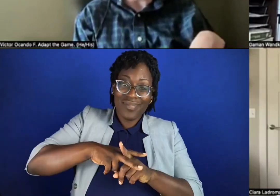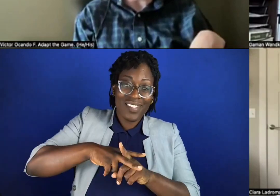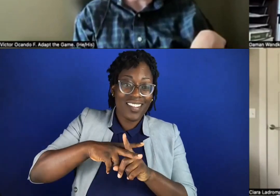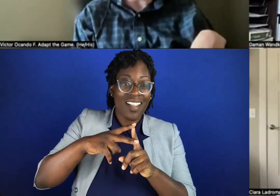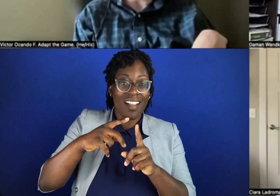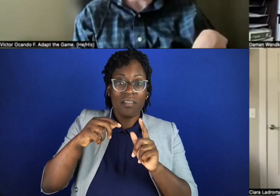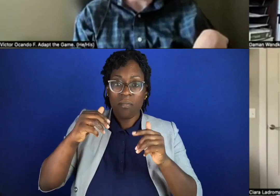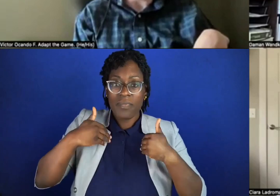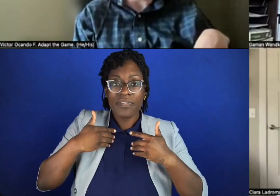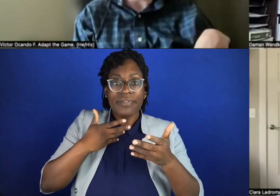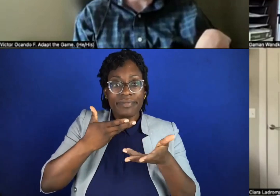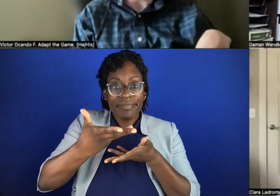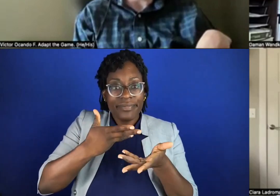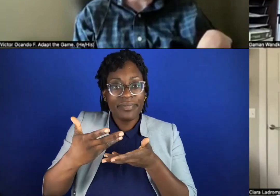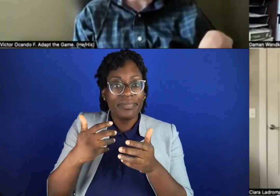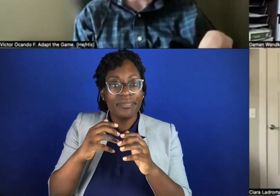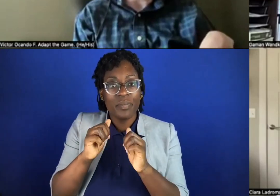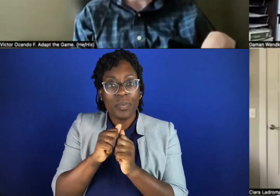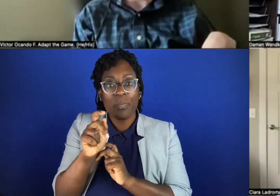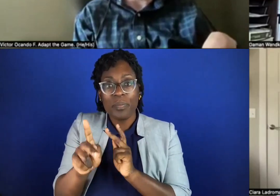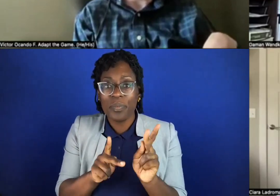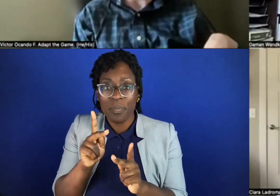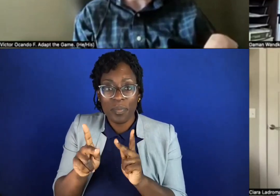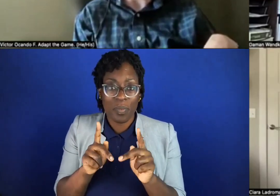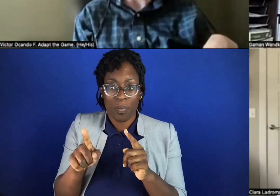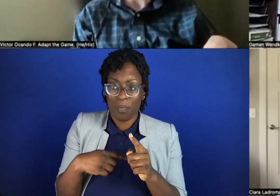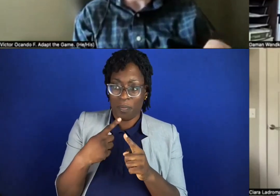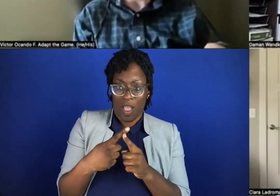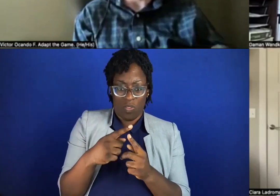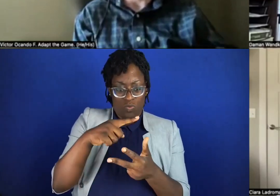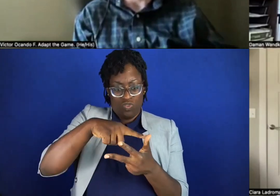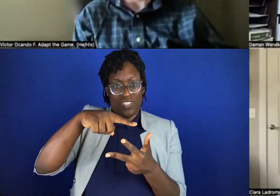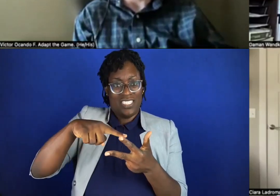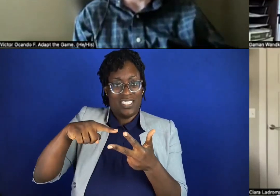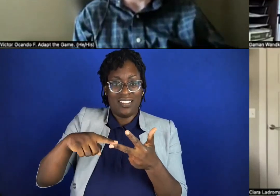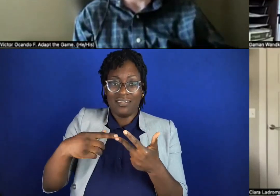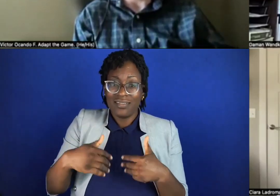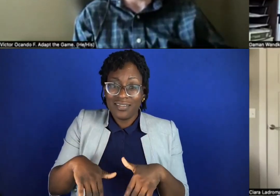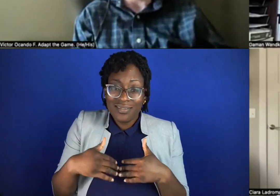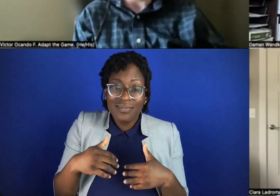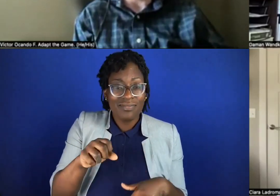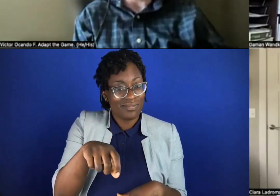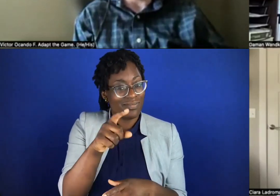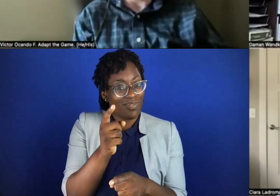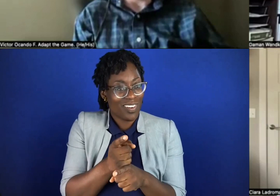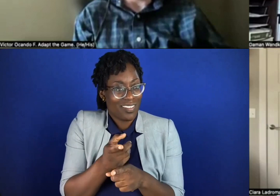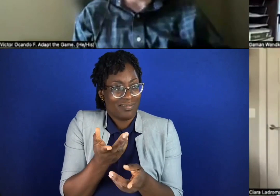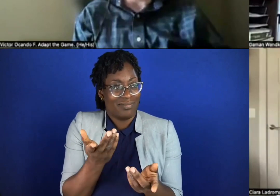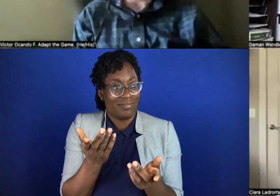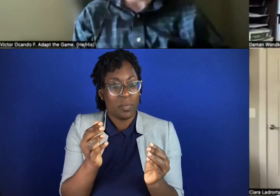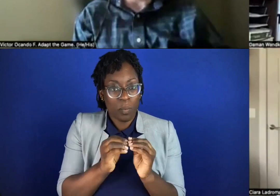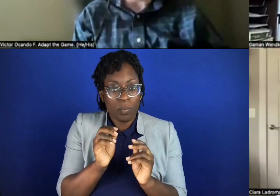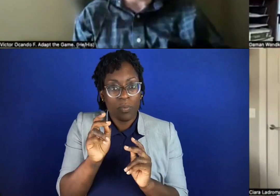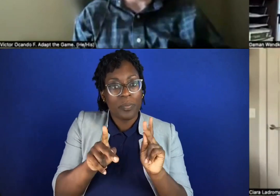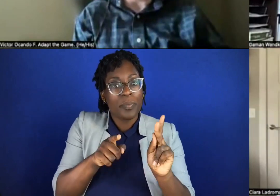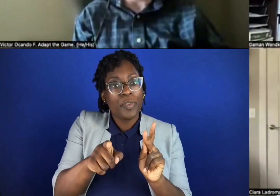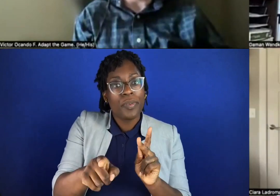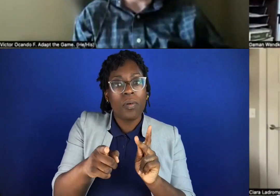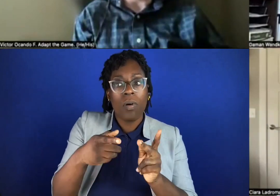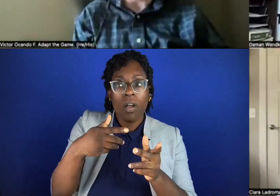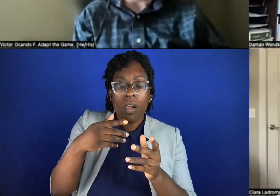with everyone about it. Because it really is the more people you share your goals to